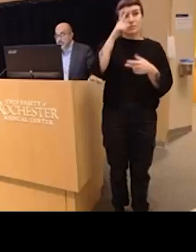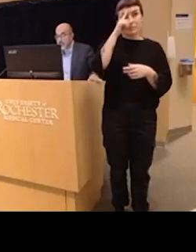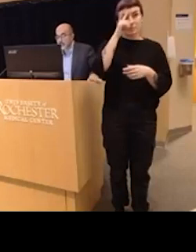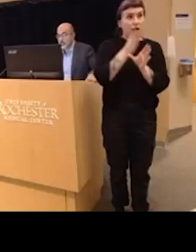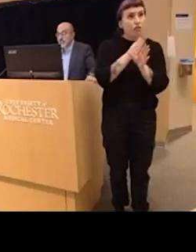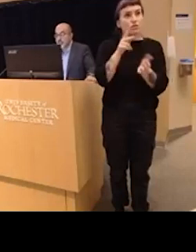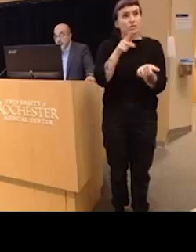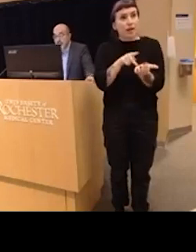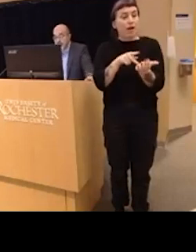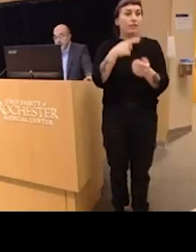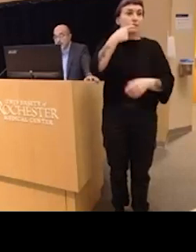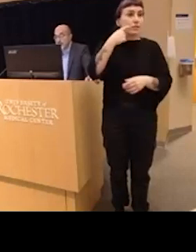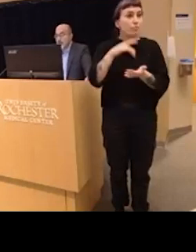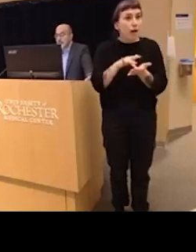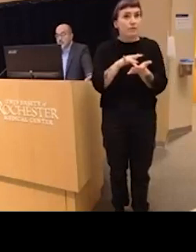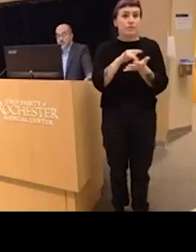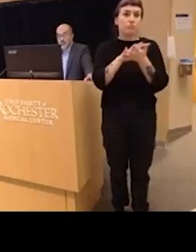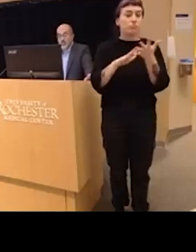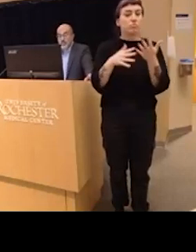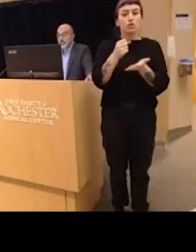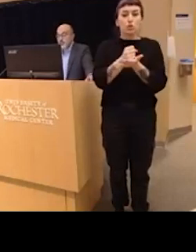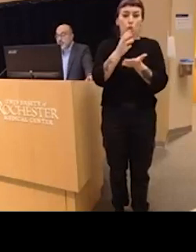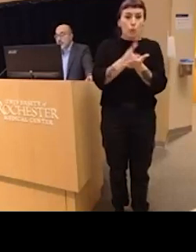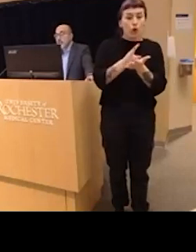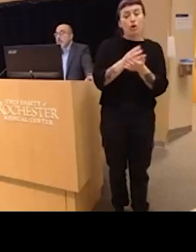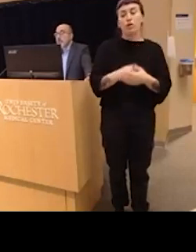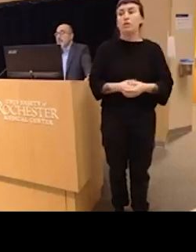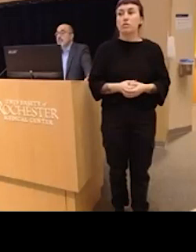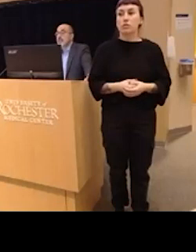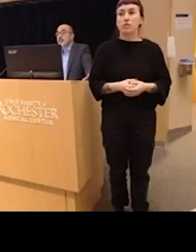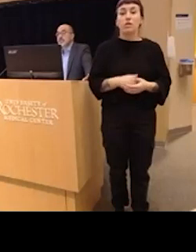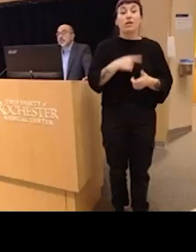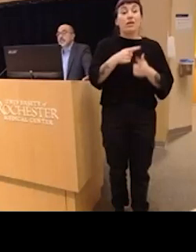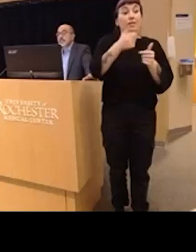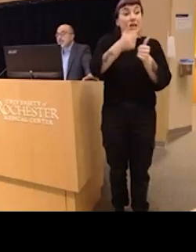Psychiatry addiction medicine um social work um as well uh but then each of our sites has